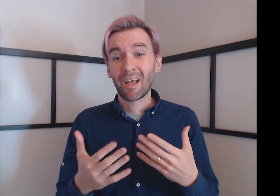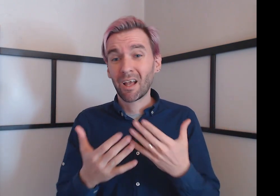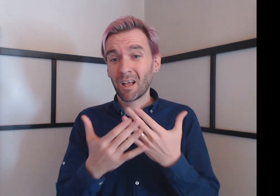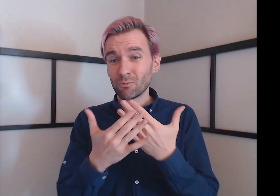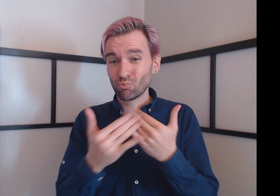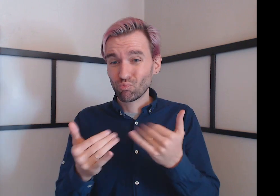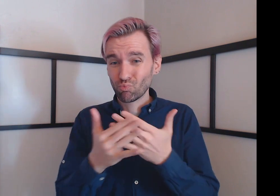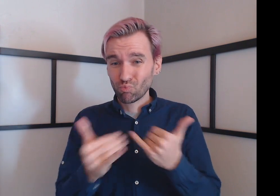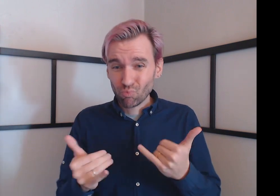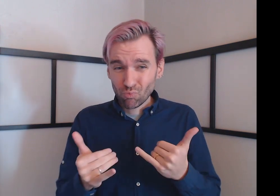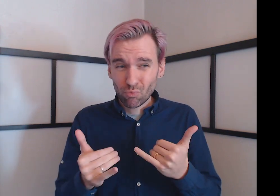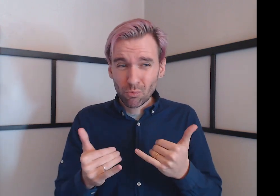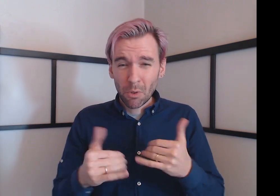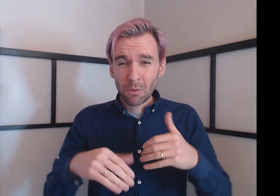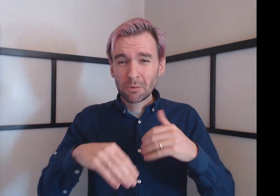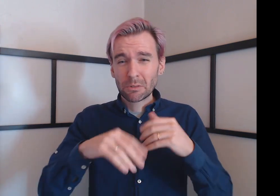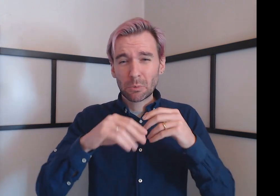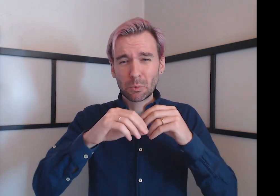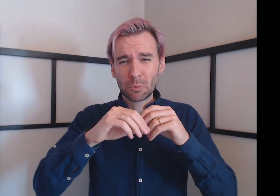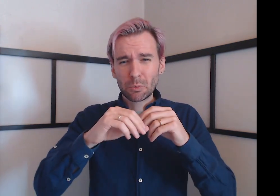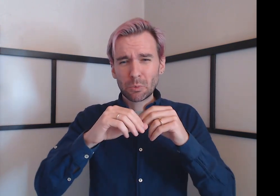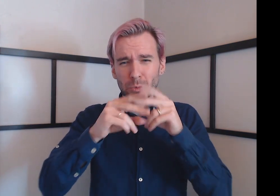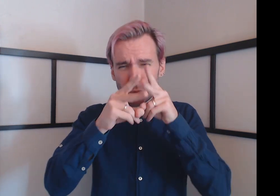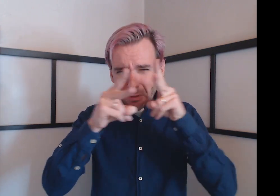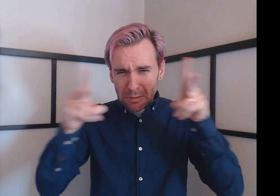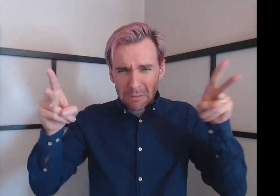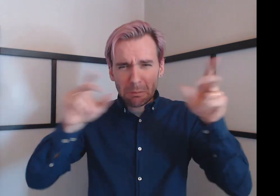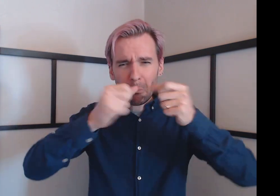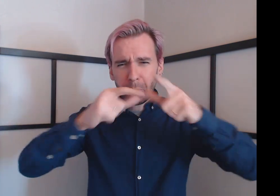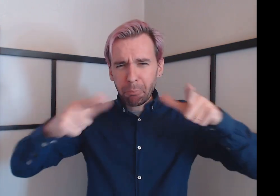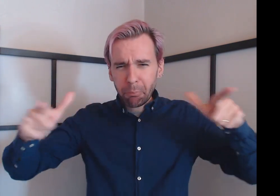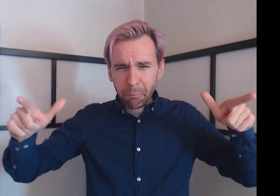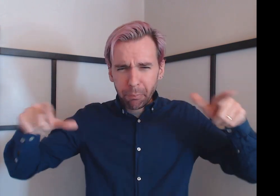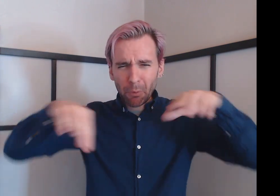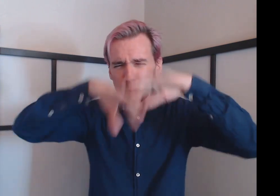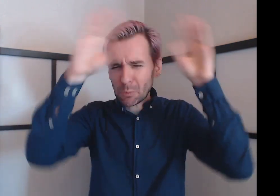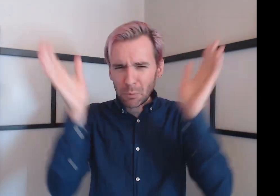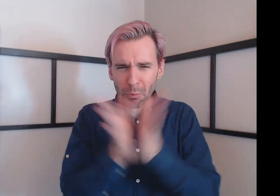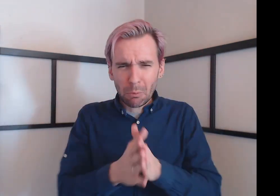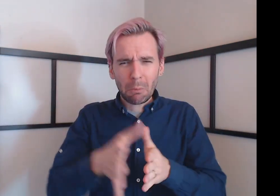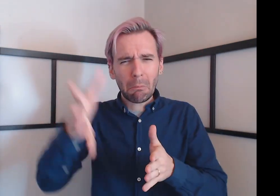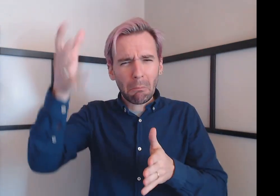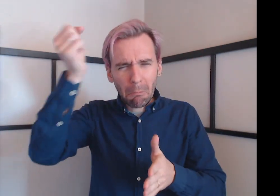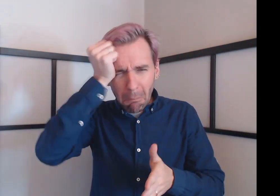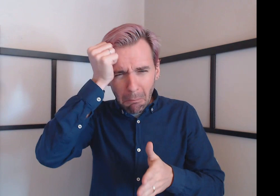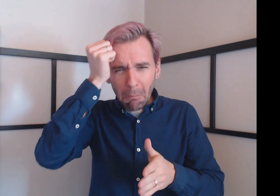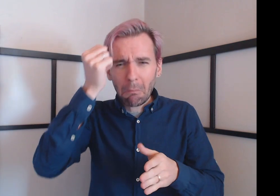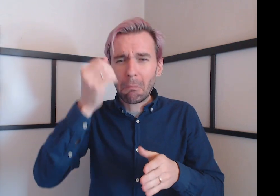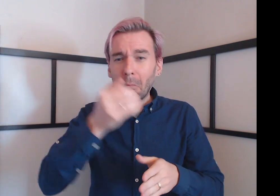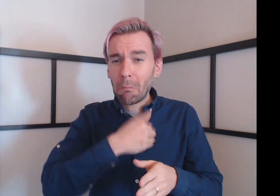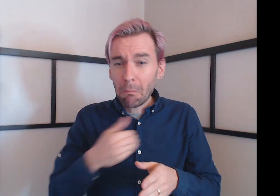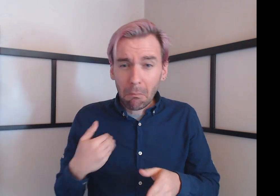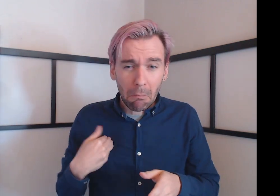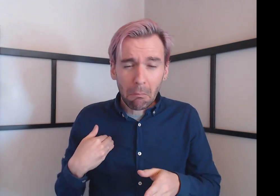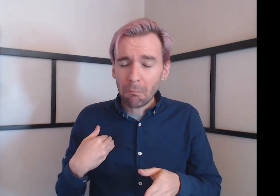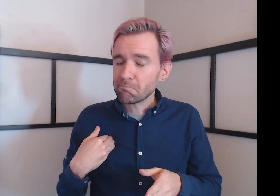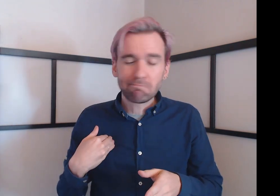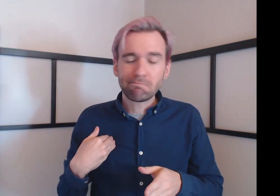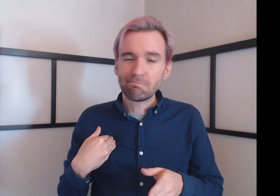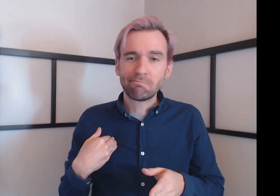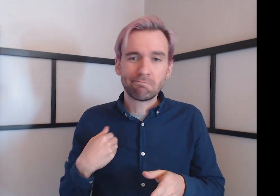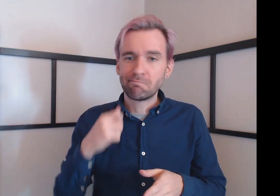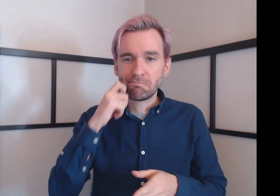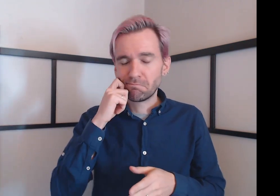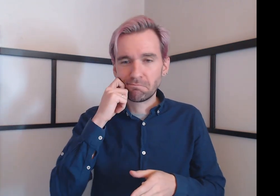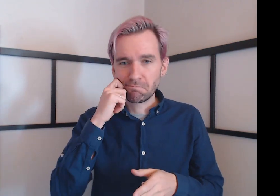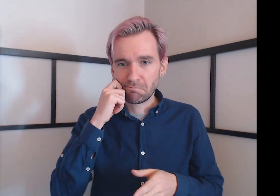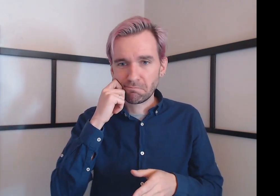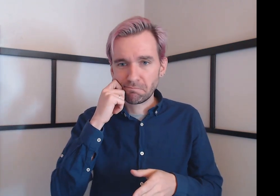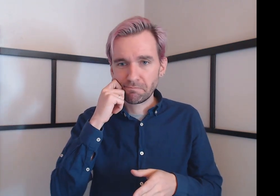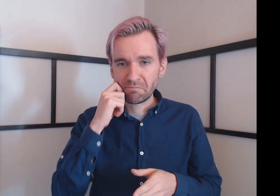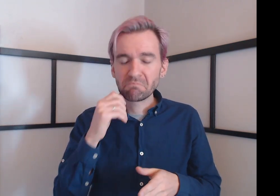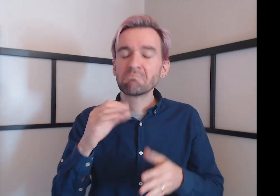As students, we can’t possibly learn all the variations in a sign language.